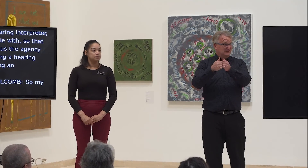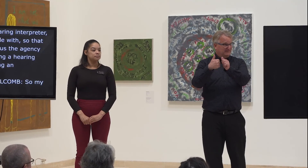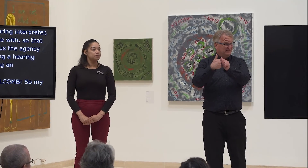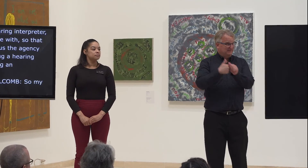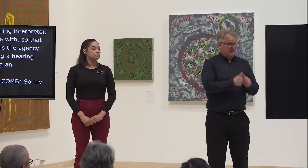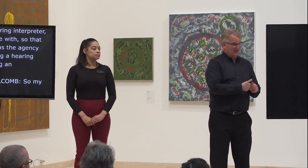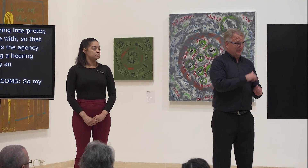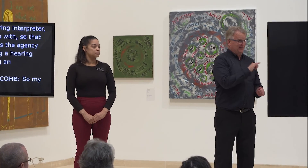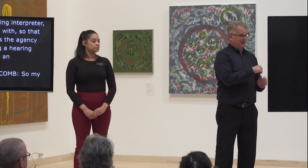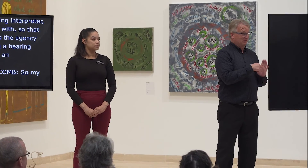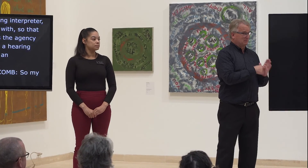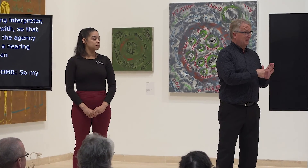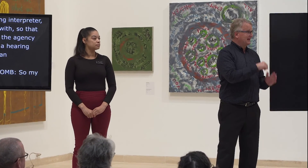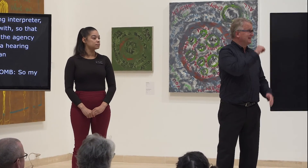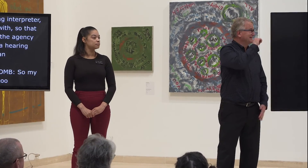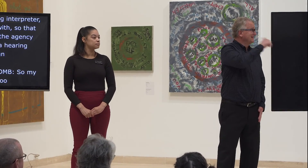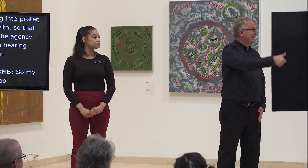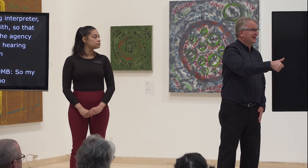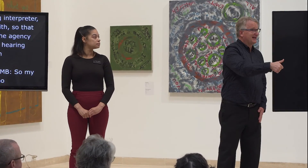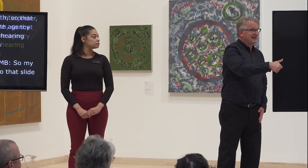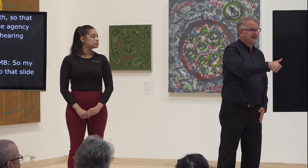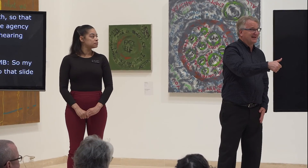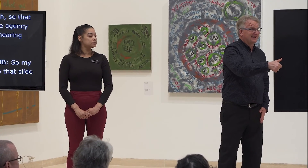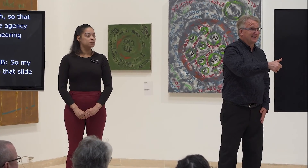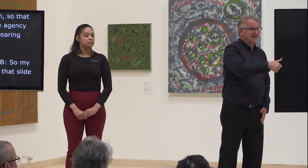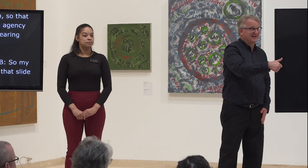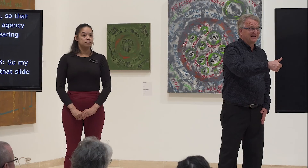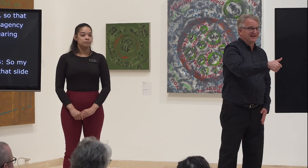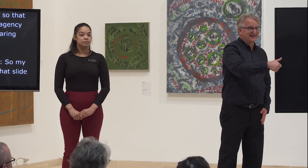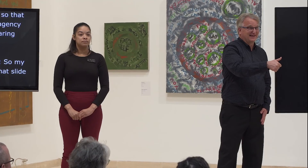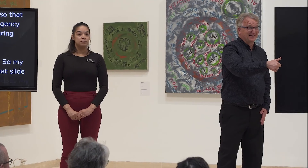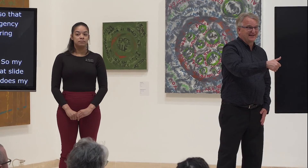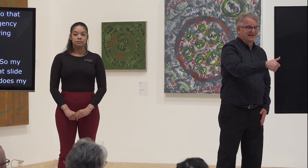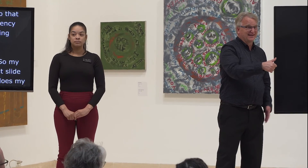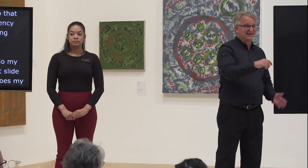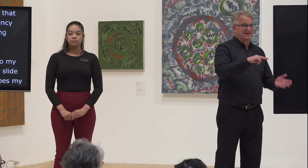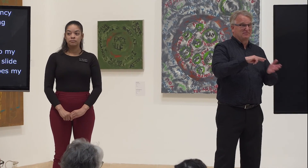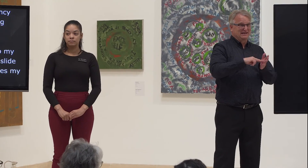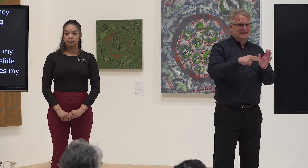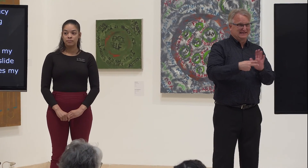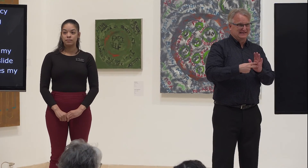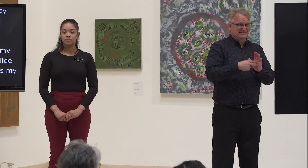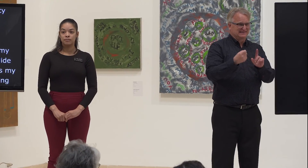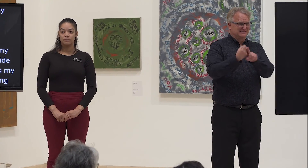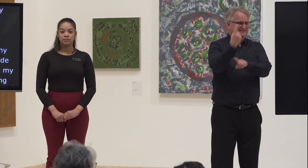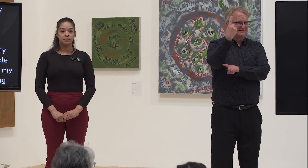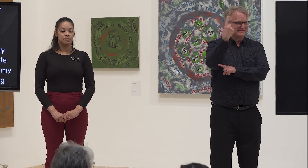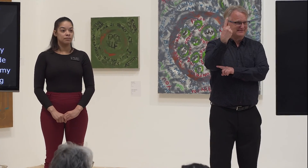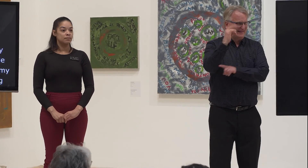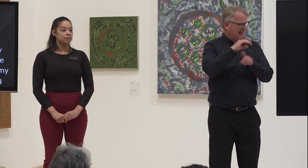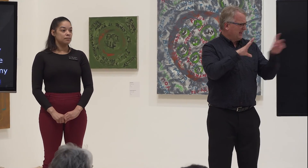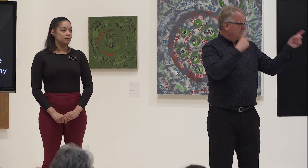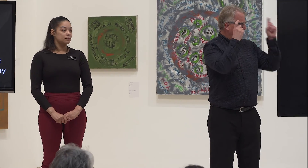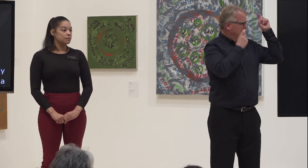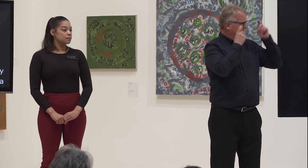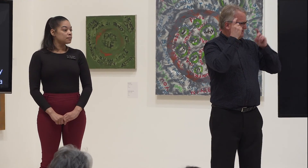Is the agency following a Deaf centered model? It seems not. And if they're not, right,